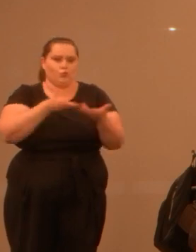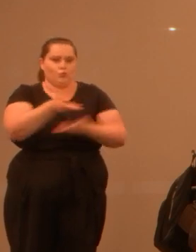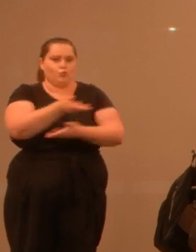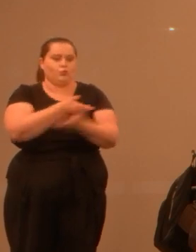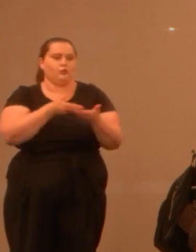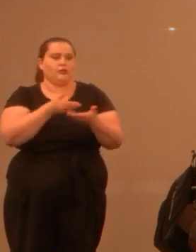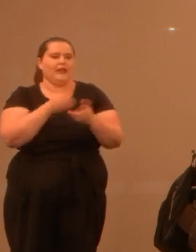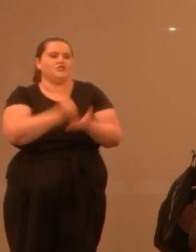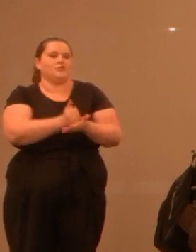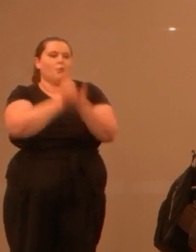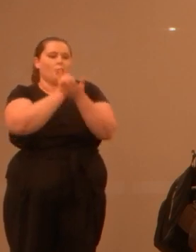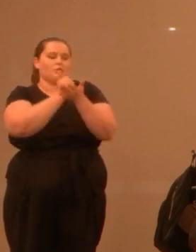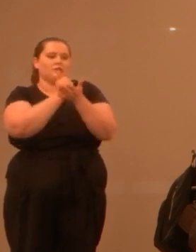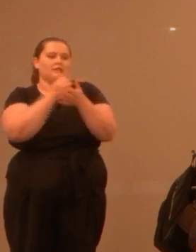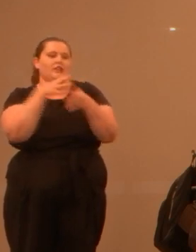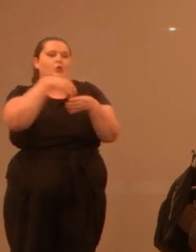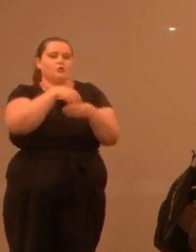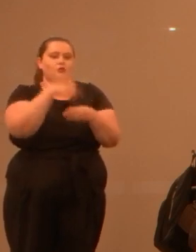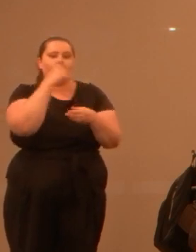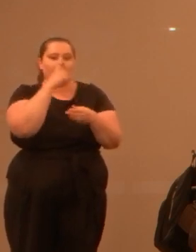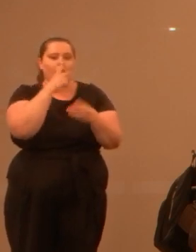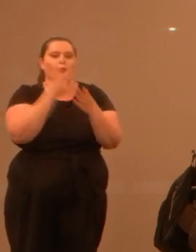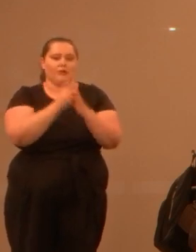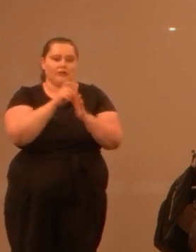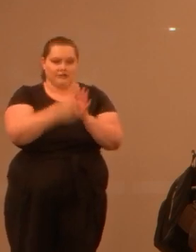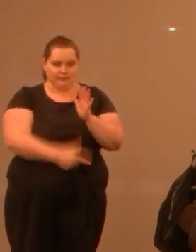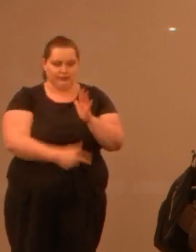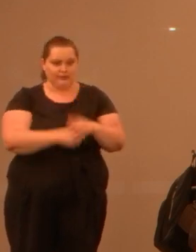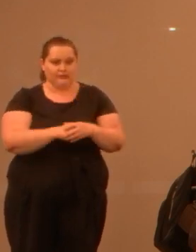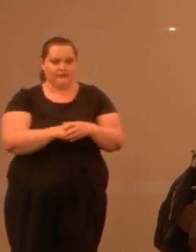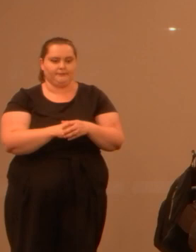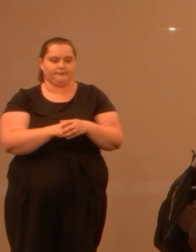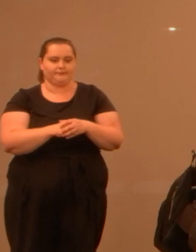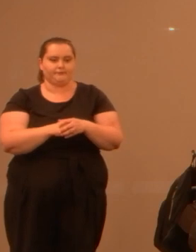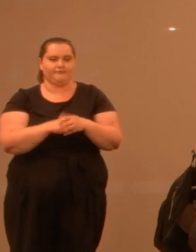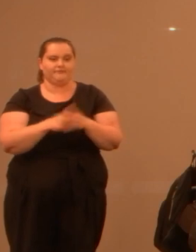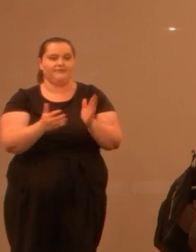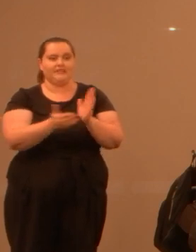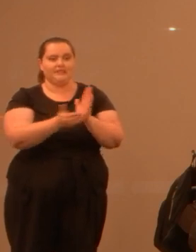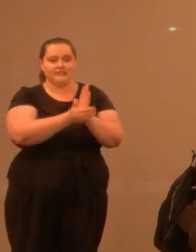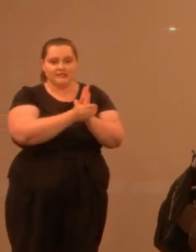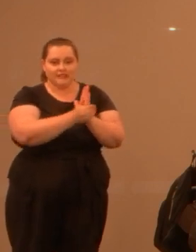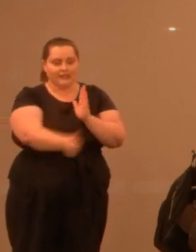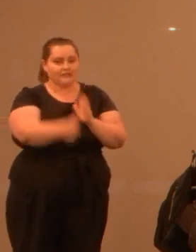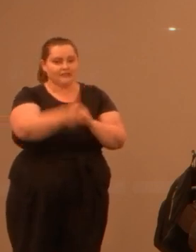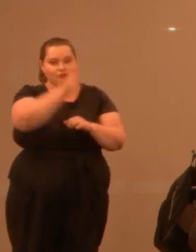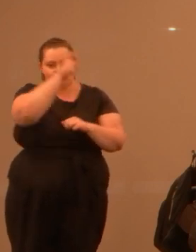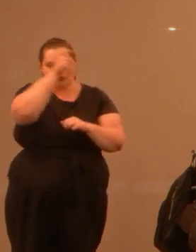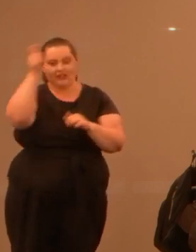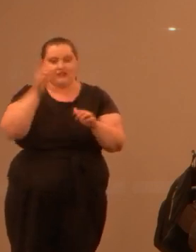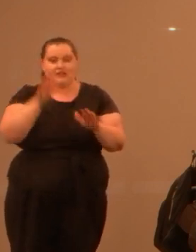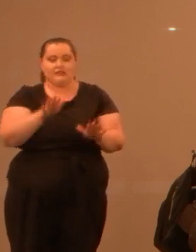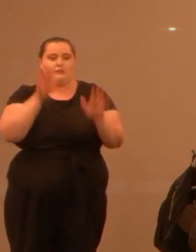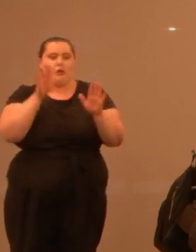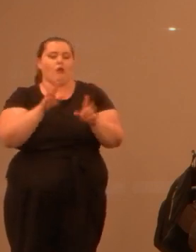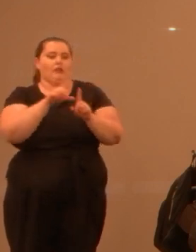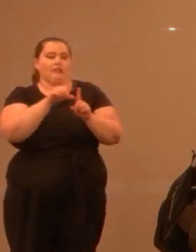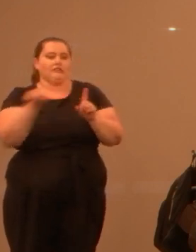with disability. Talented, creative, inspiring digital solutions will be